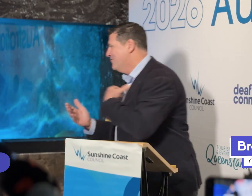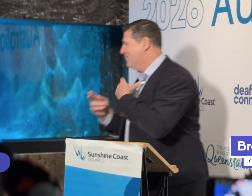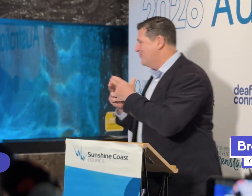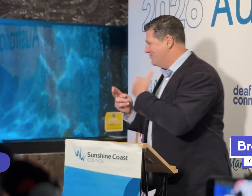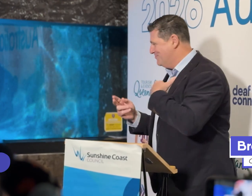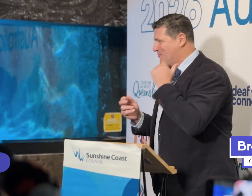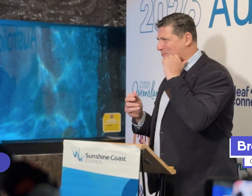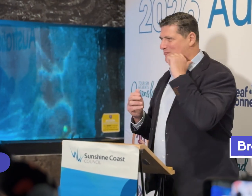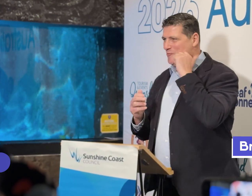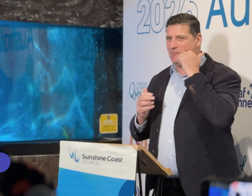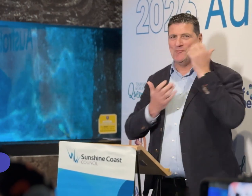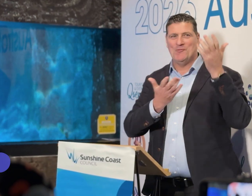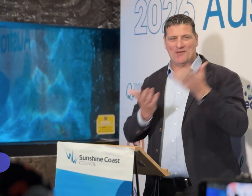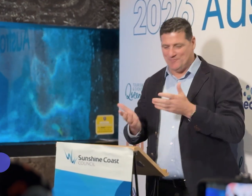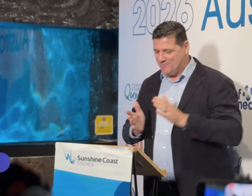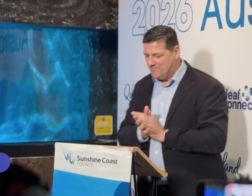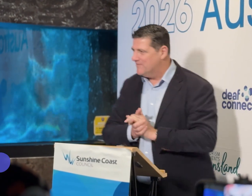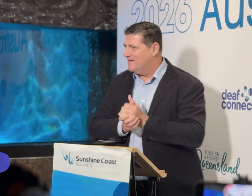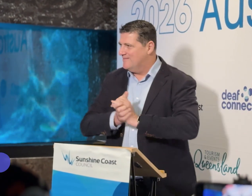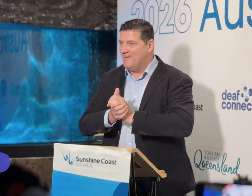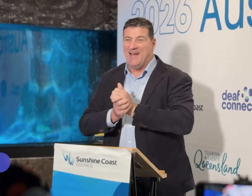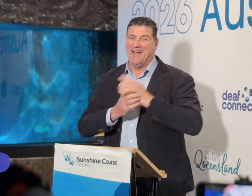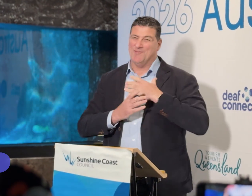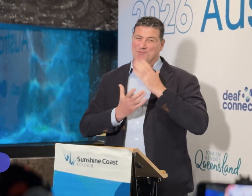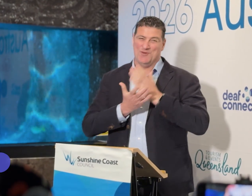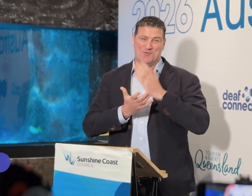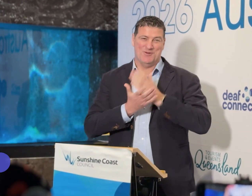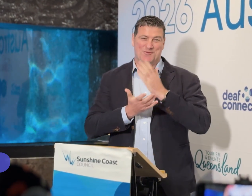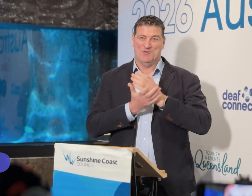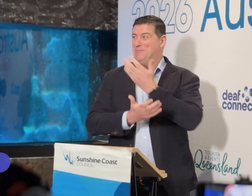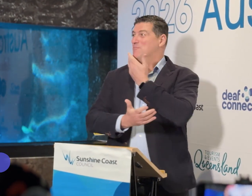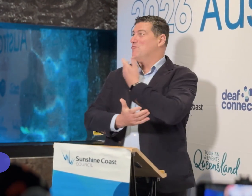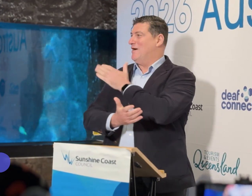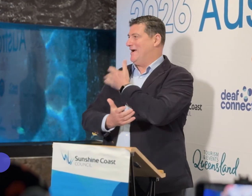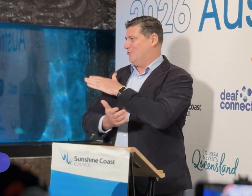Thank you, Phil, for the warm welcome. I am really proud